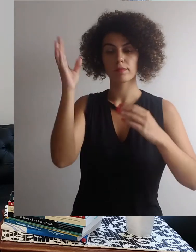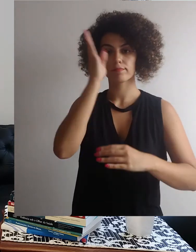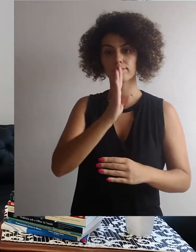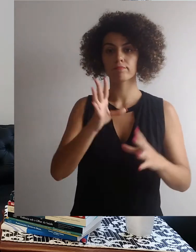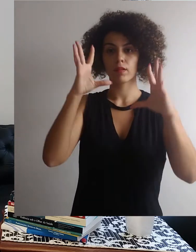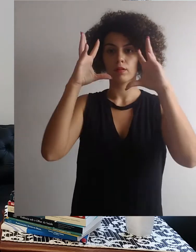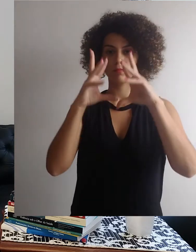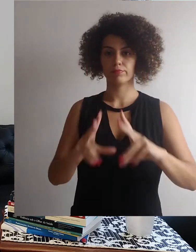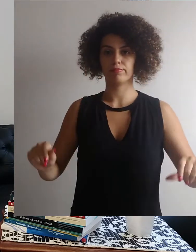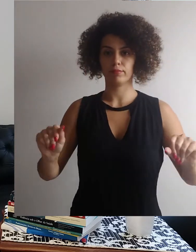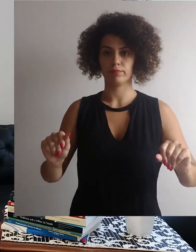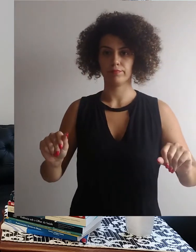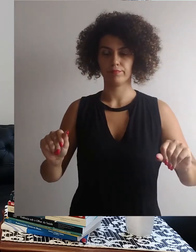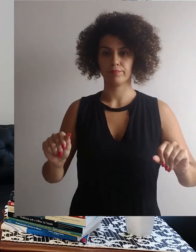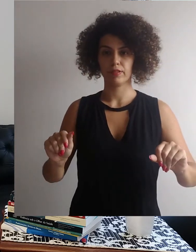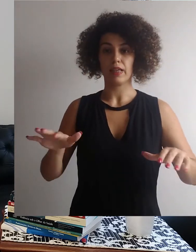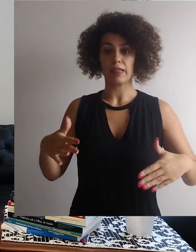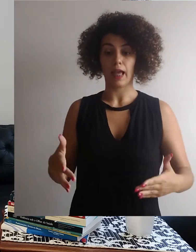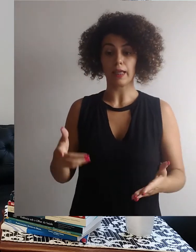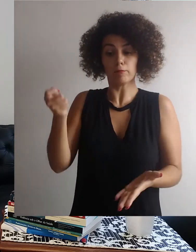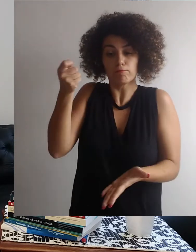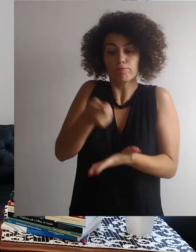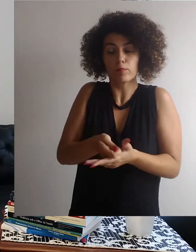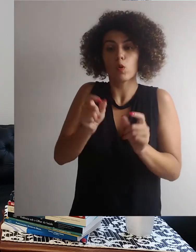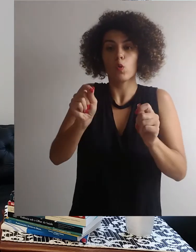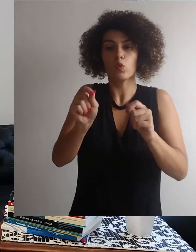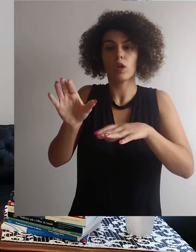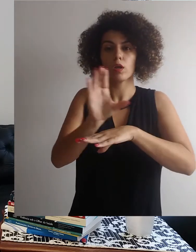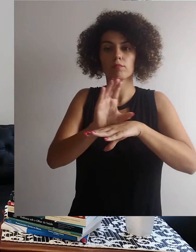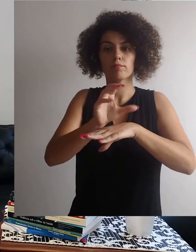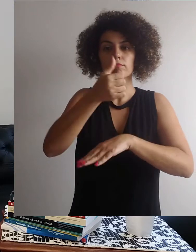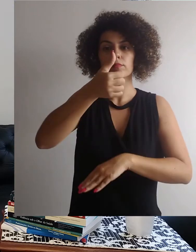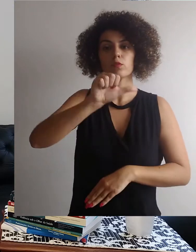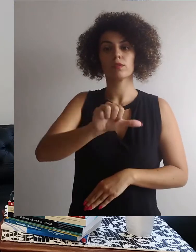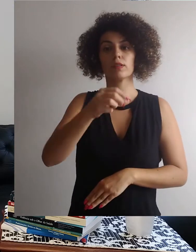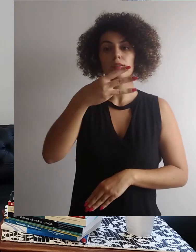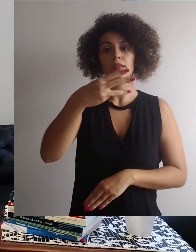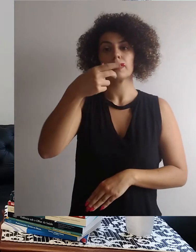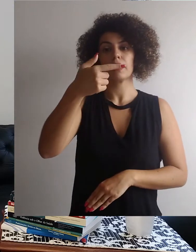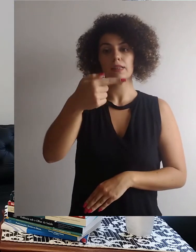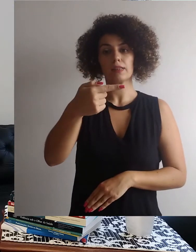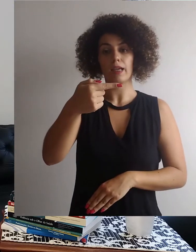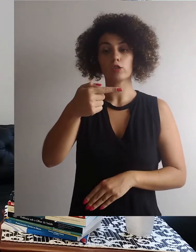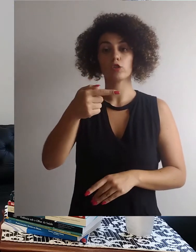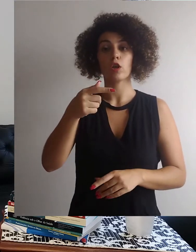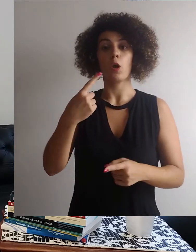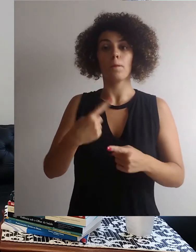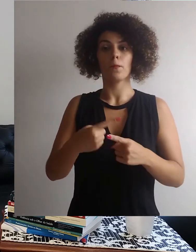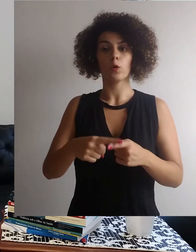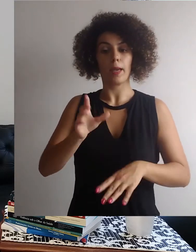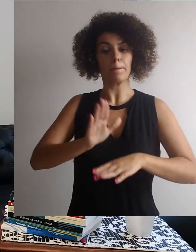revokes the Constitution of 34, imposes the Constitution of 37, which contained the fascist and authoritarian character,